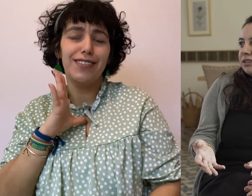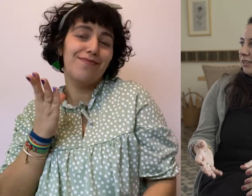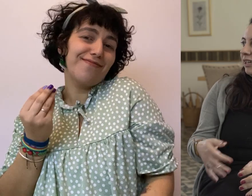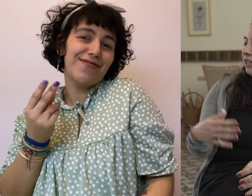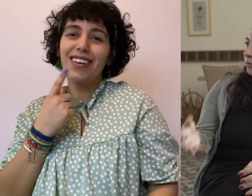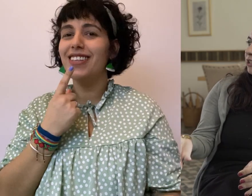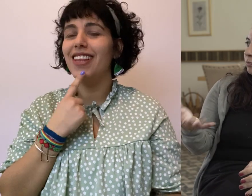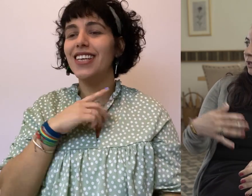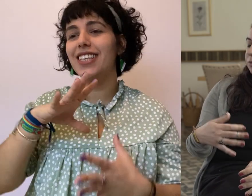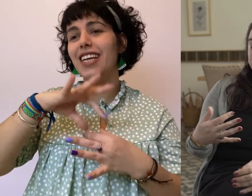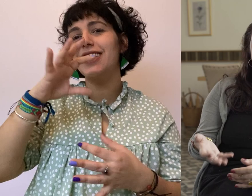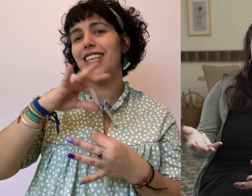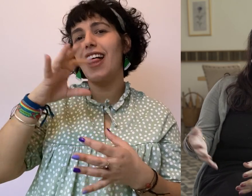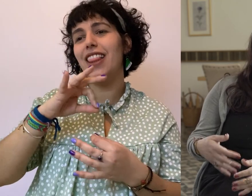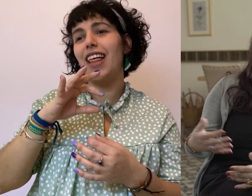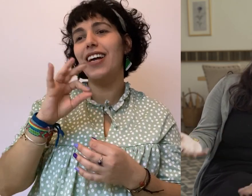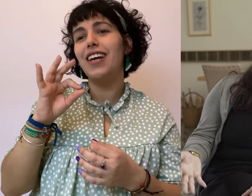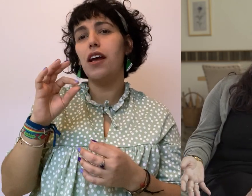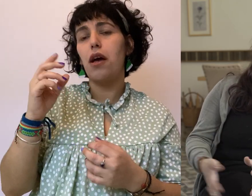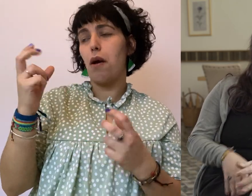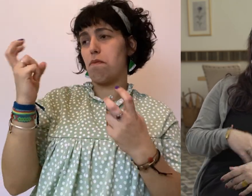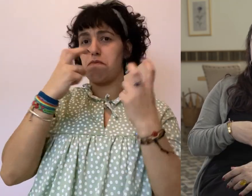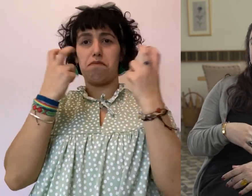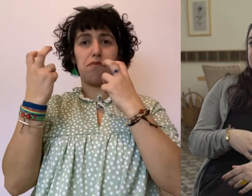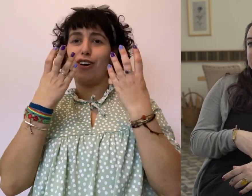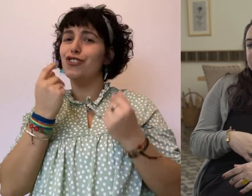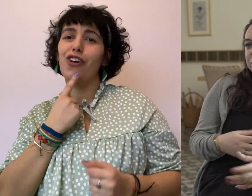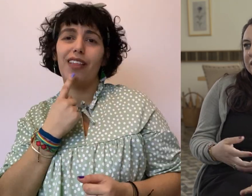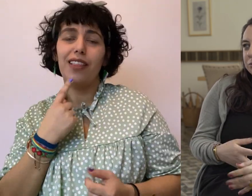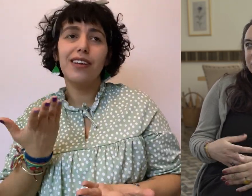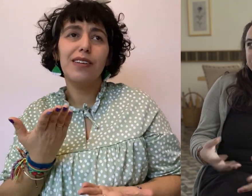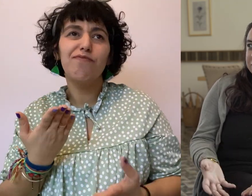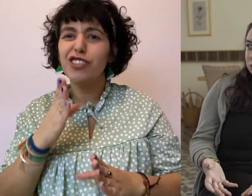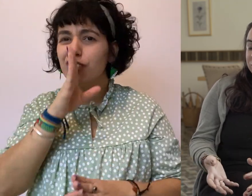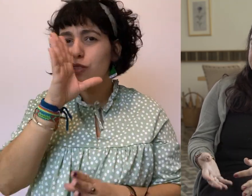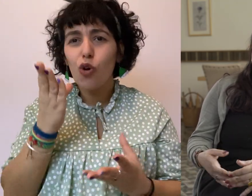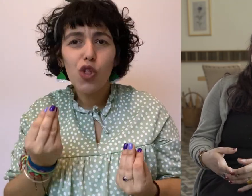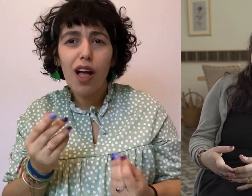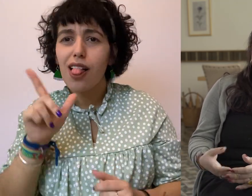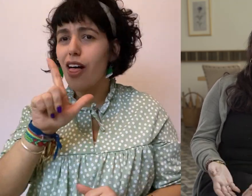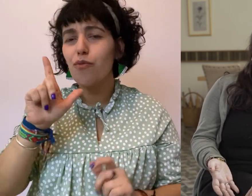And I didn't care if they come or go or look, if they're nervous or they catcall me at that moment.